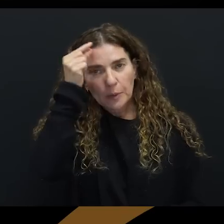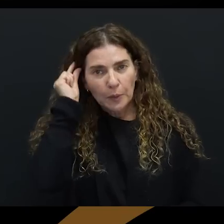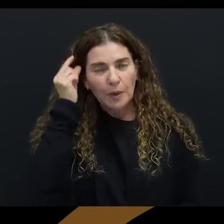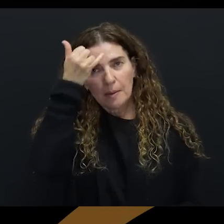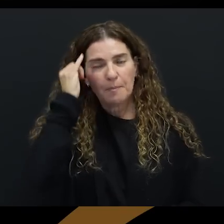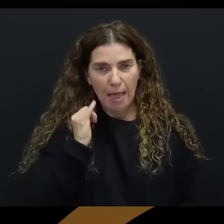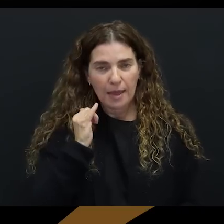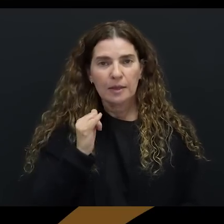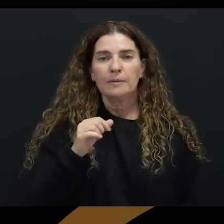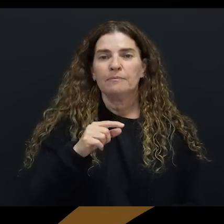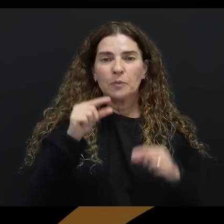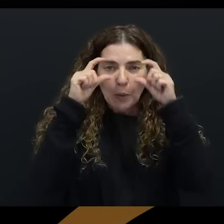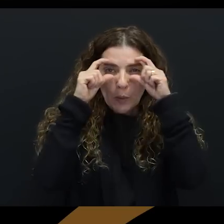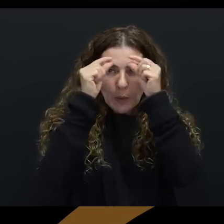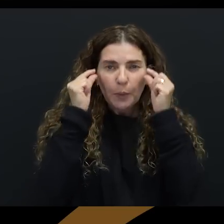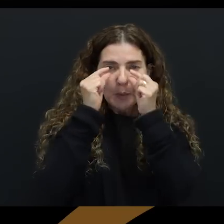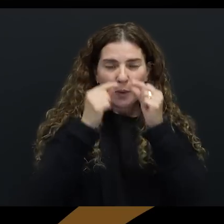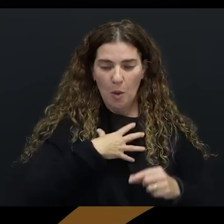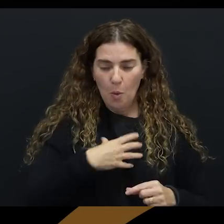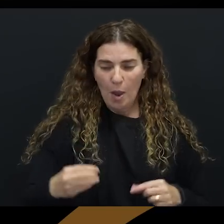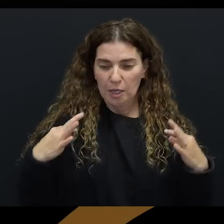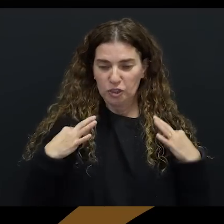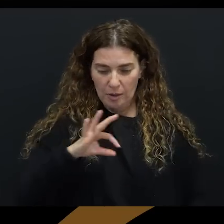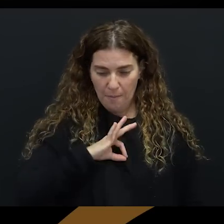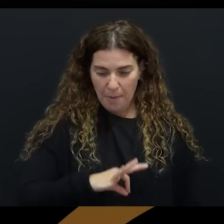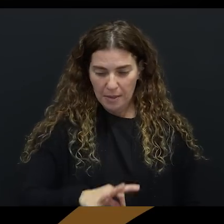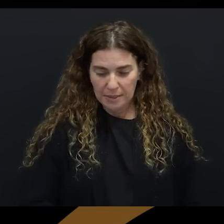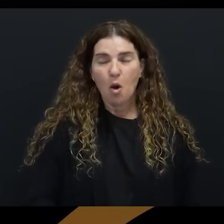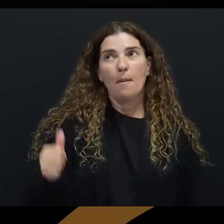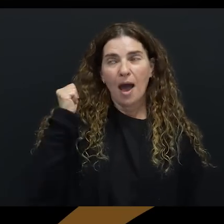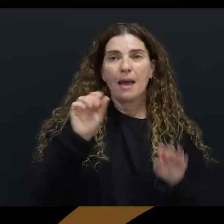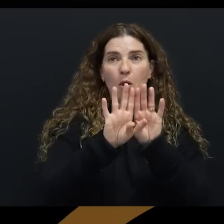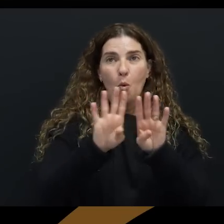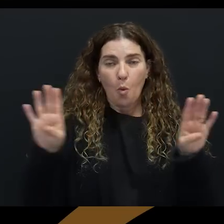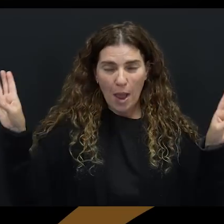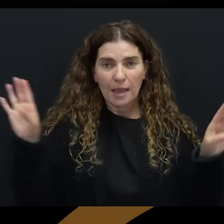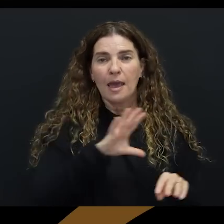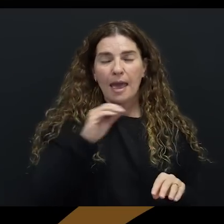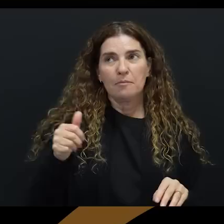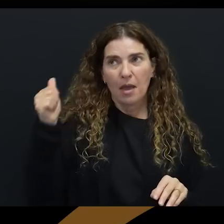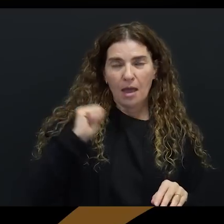I have short, dark blond hair. I'm wearing thin rimmed glasses, a white buttoned down shirt, and I have a white wall